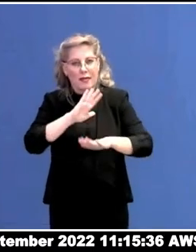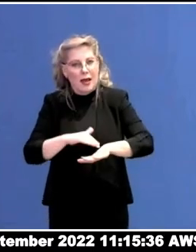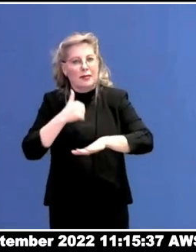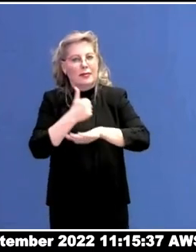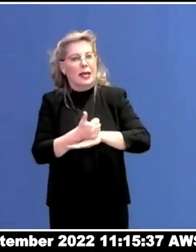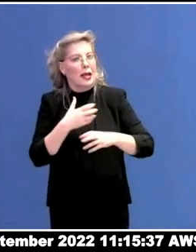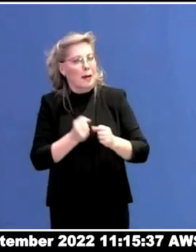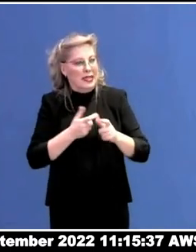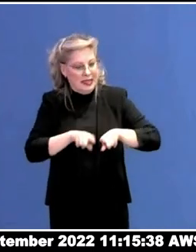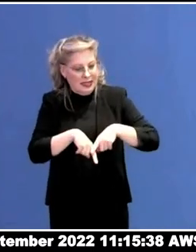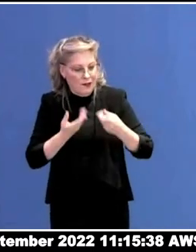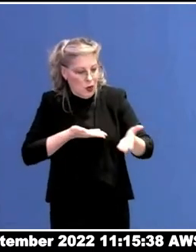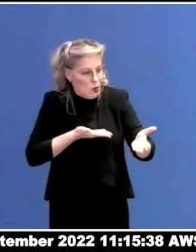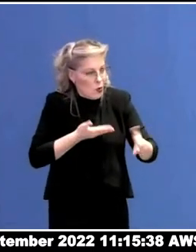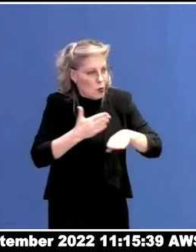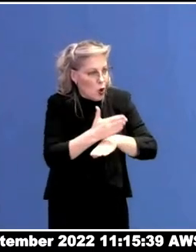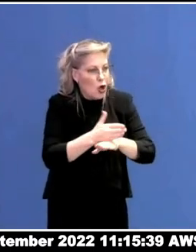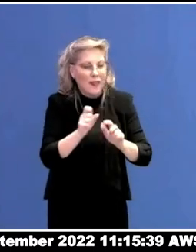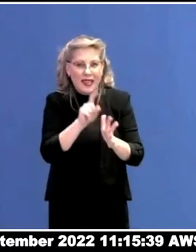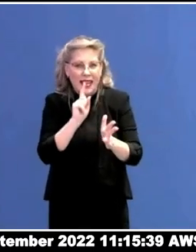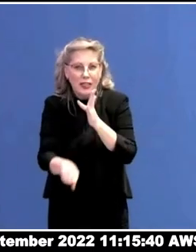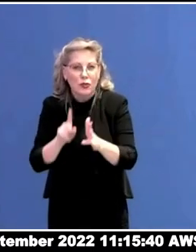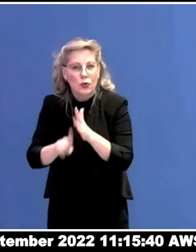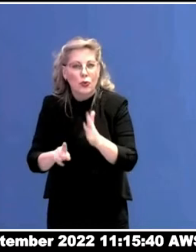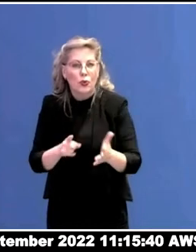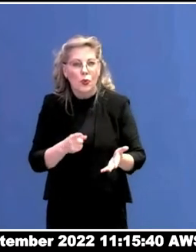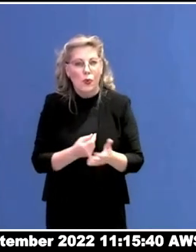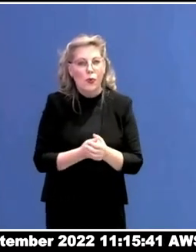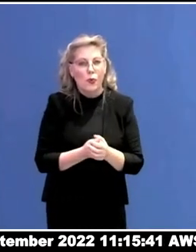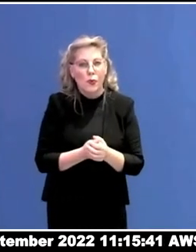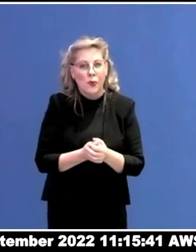And that's where I'm seriously concerned in terms of raising and elevating the deficit